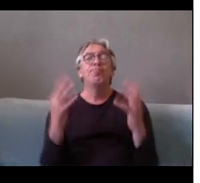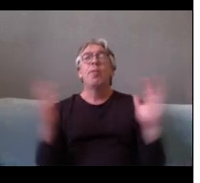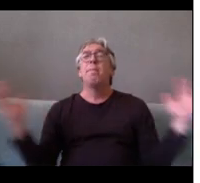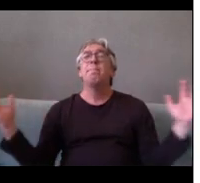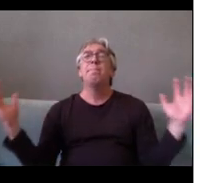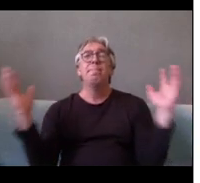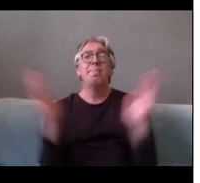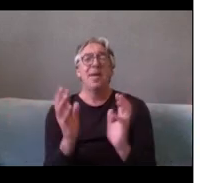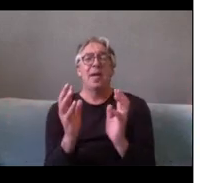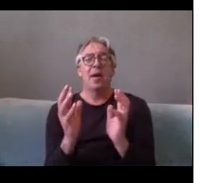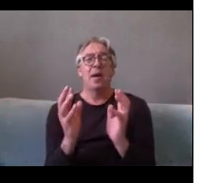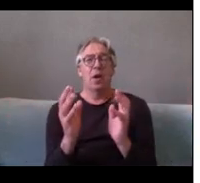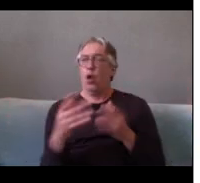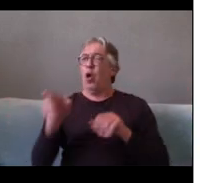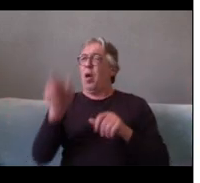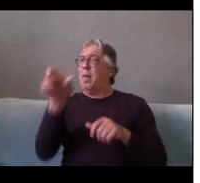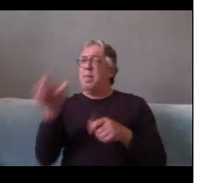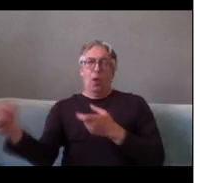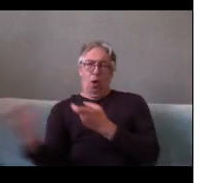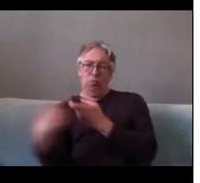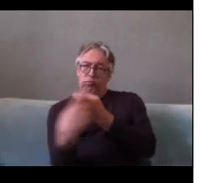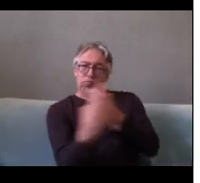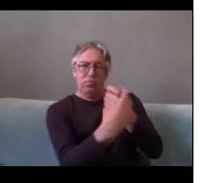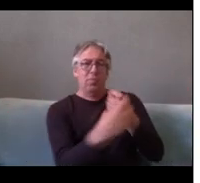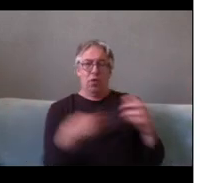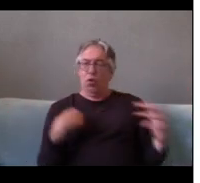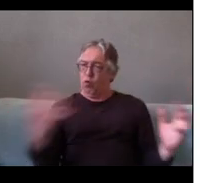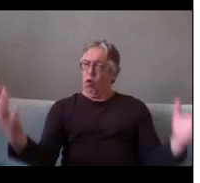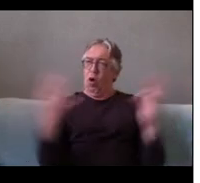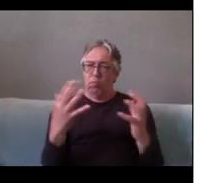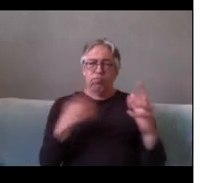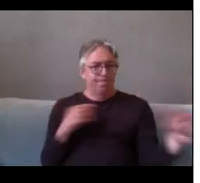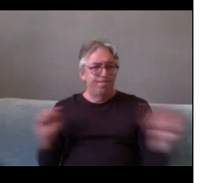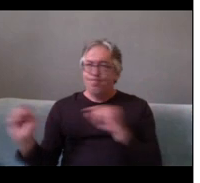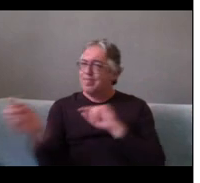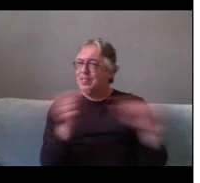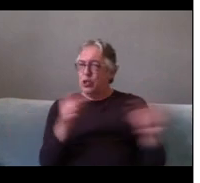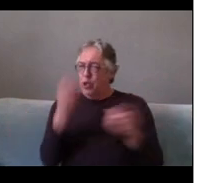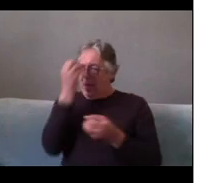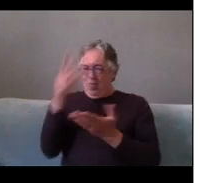integration plan and discuss what to include in the monograph.